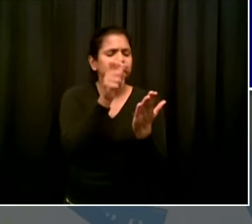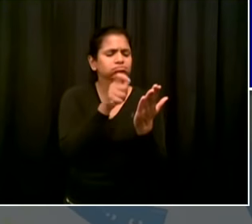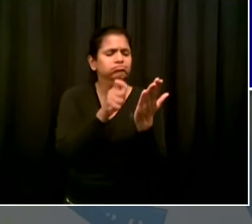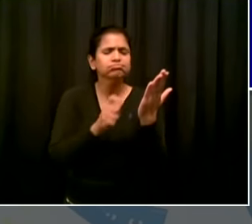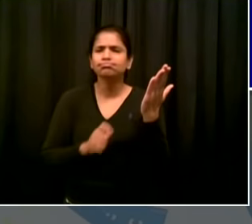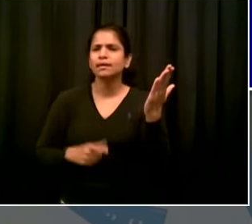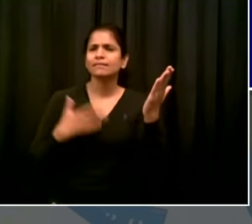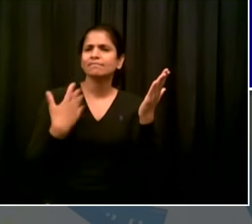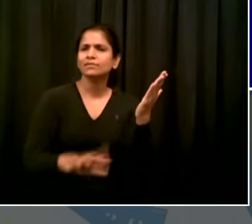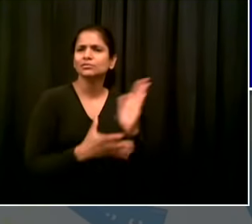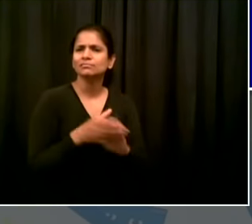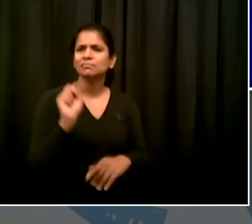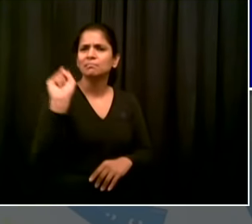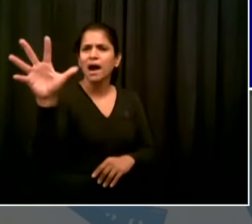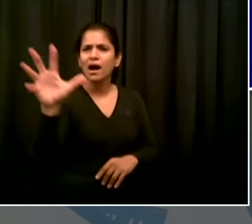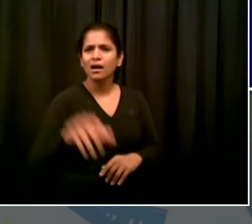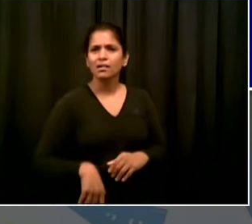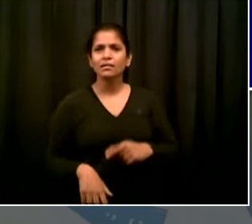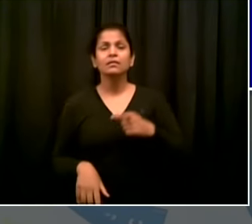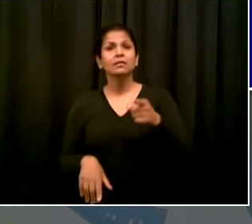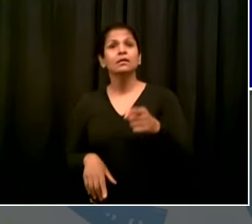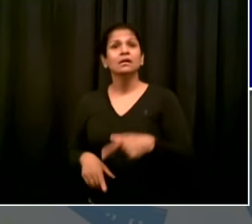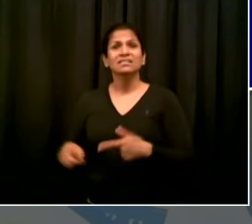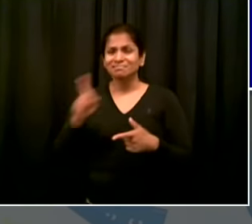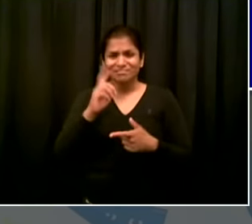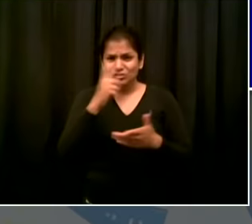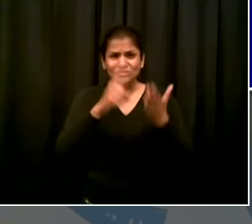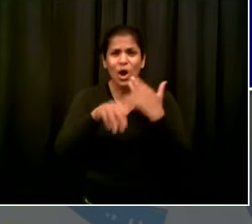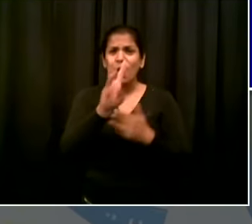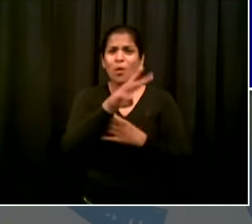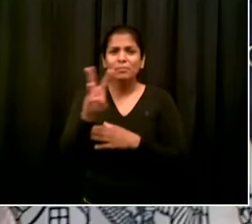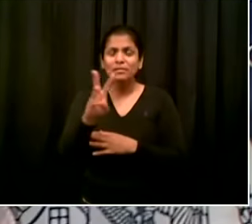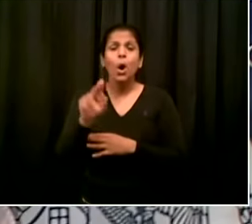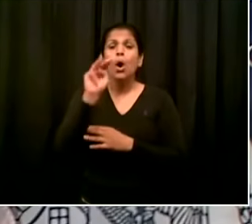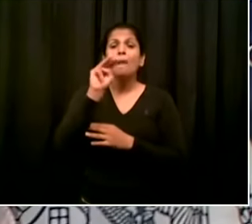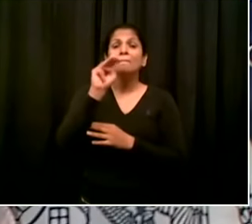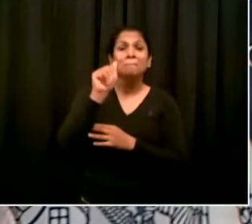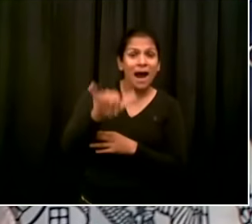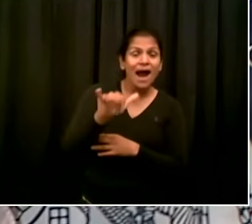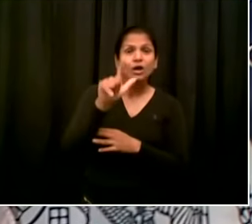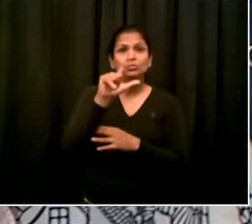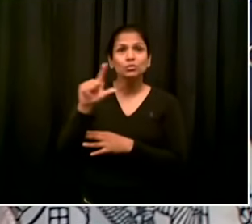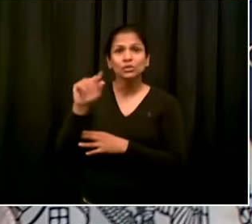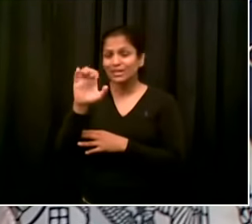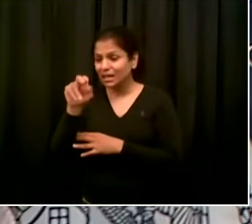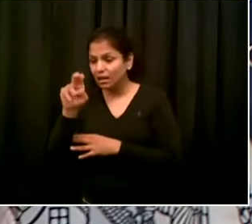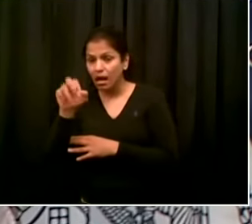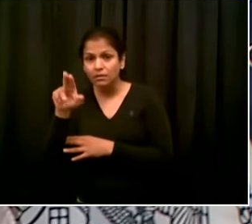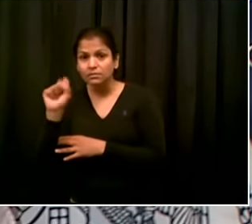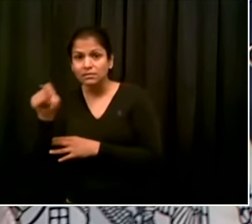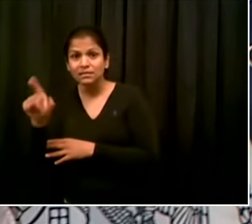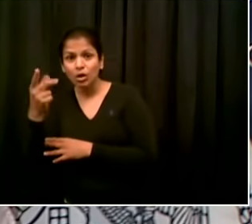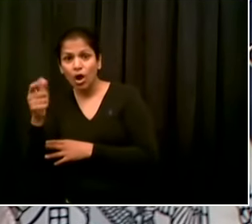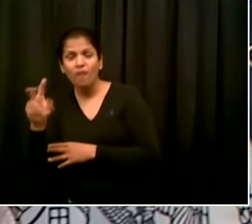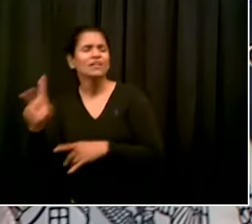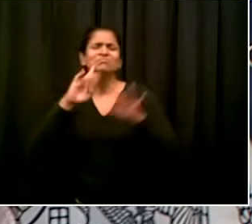PREVENTING THE TRUMP ADMINISTRAT TO SHUT DOWN THE CENSUS.